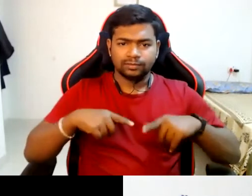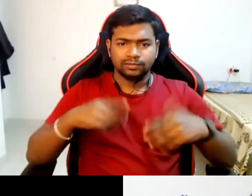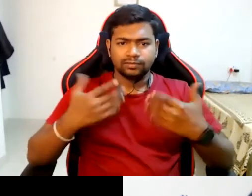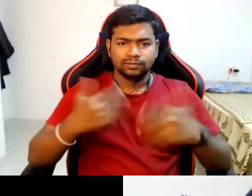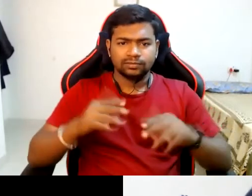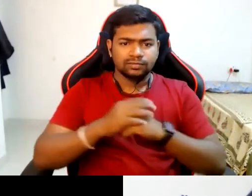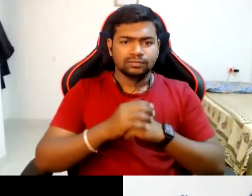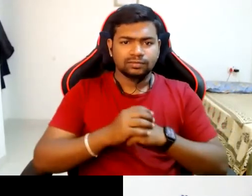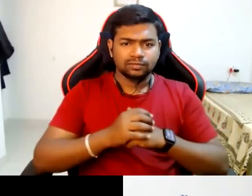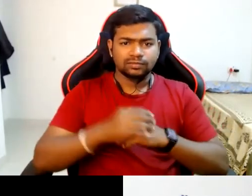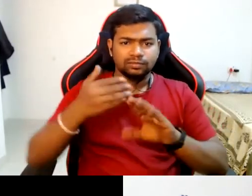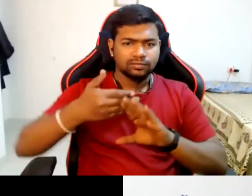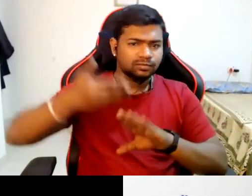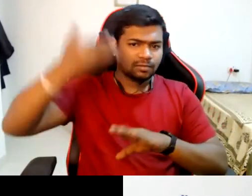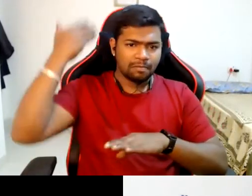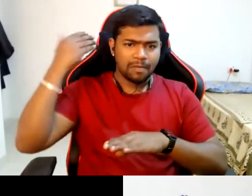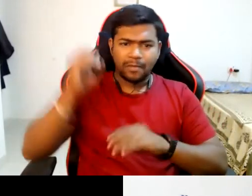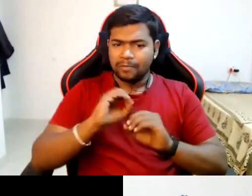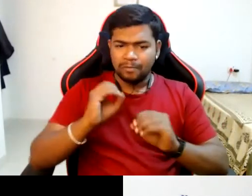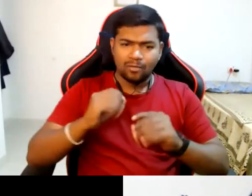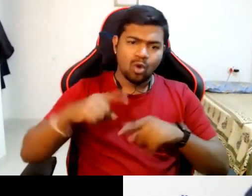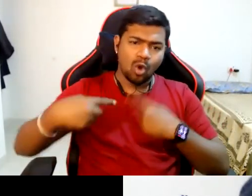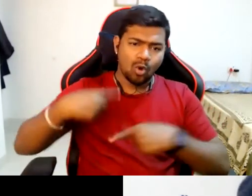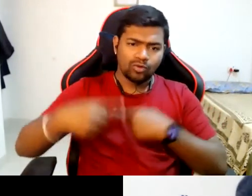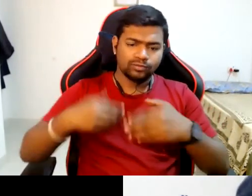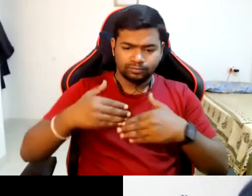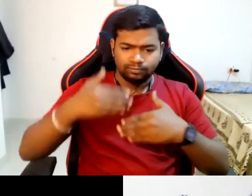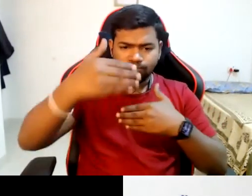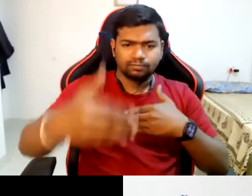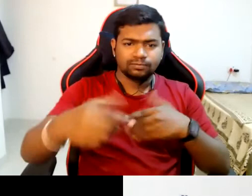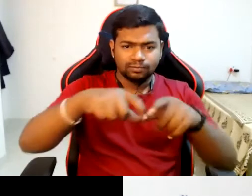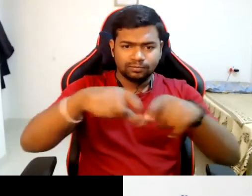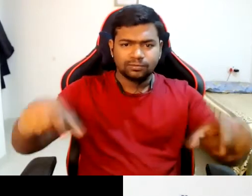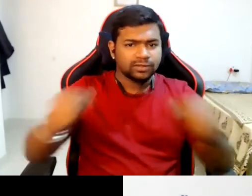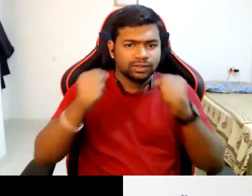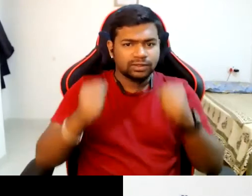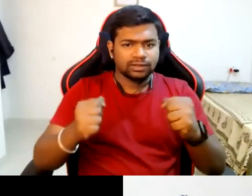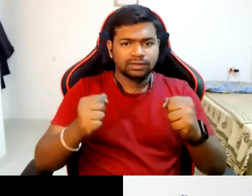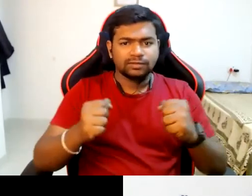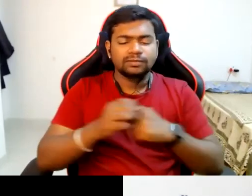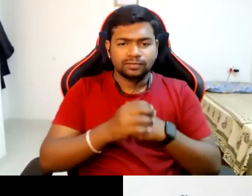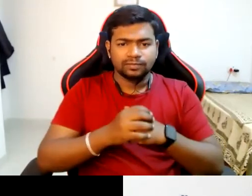had the chance to be a backbencher always first bencher And always had to sit next to a girl